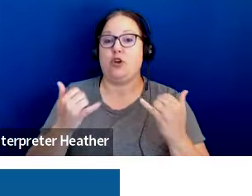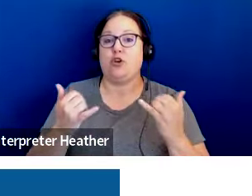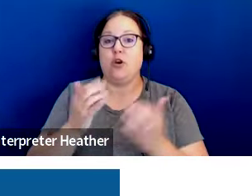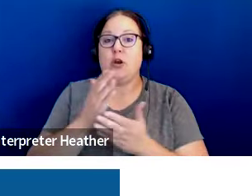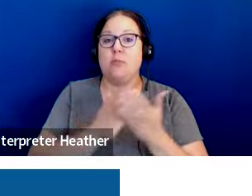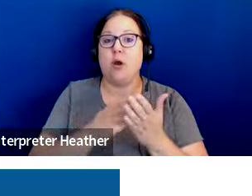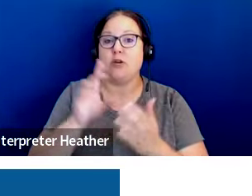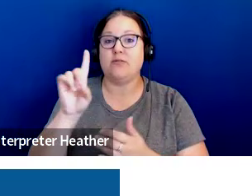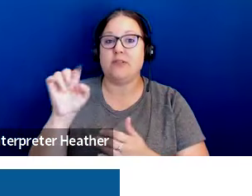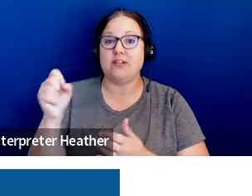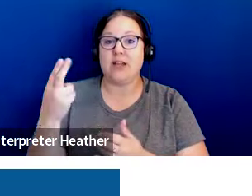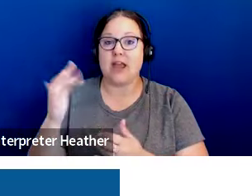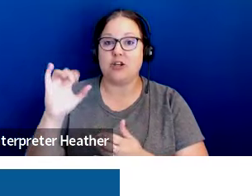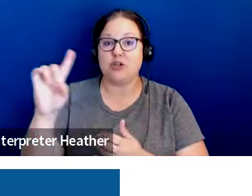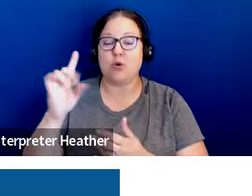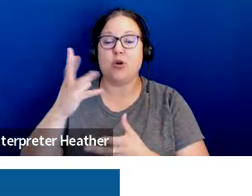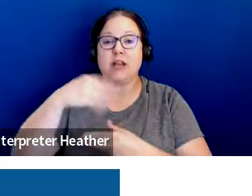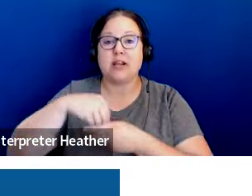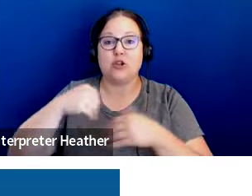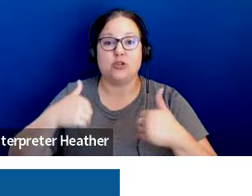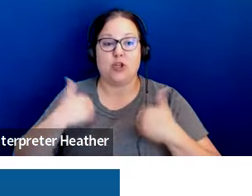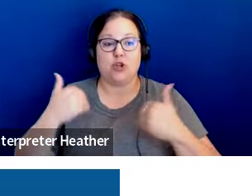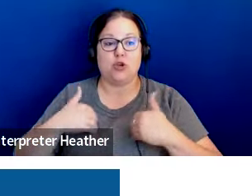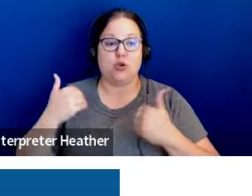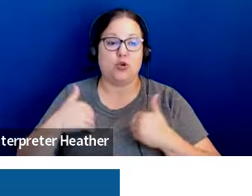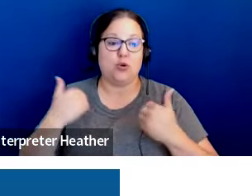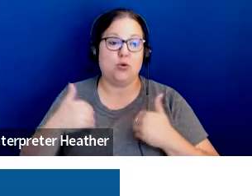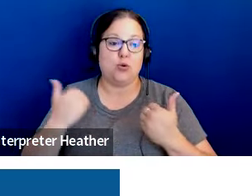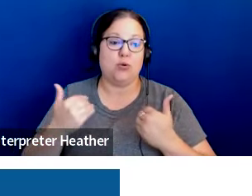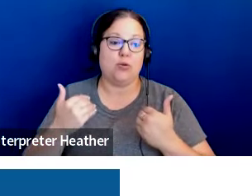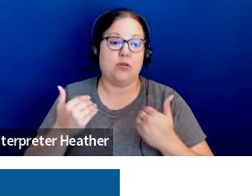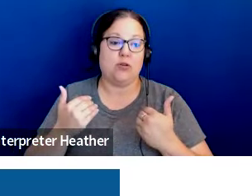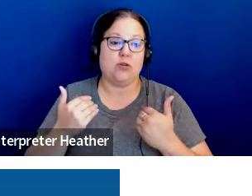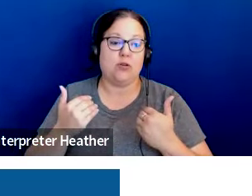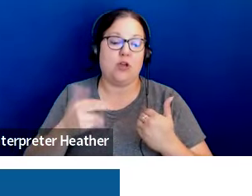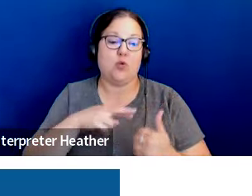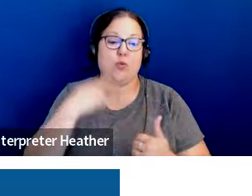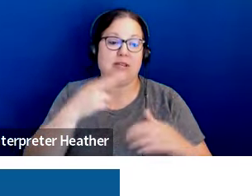includes youth-based surveillance from our youth health survey and our youth risk behavior survey